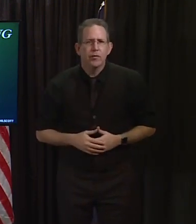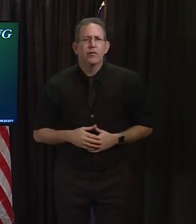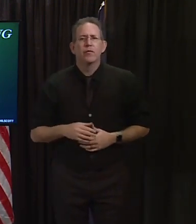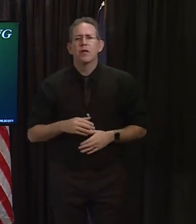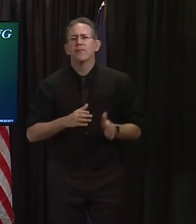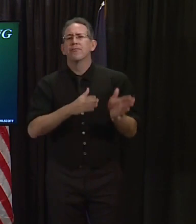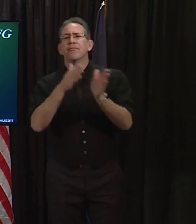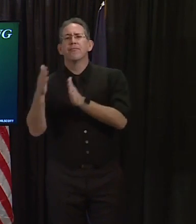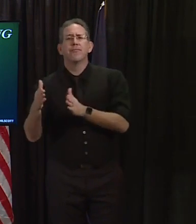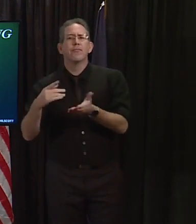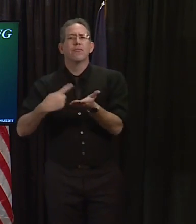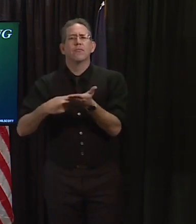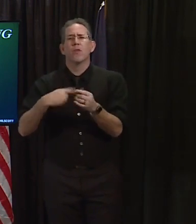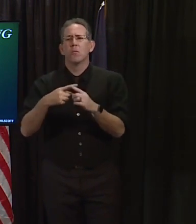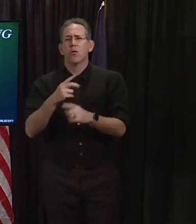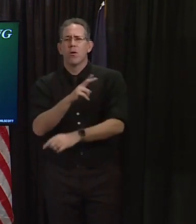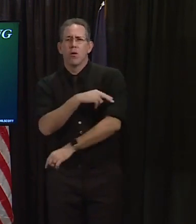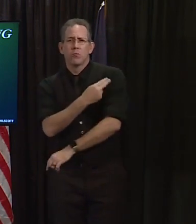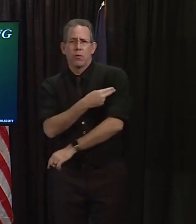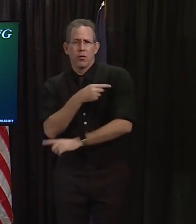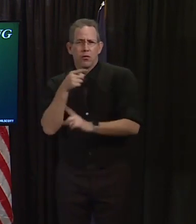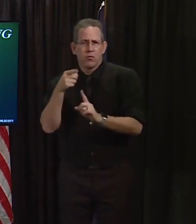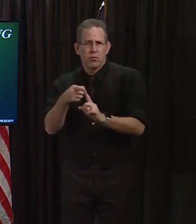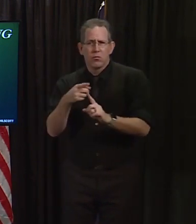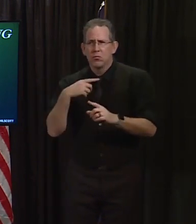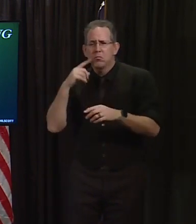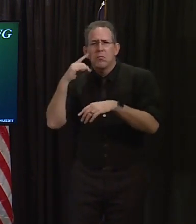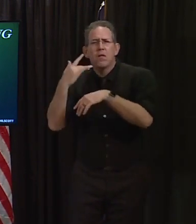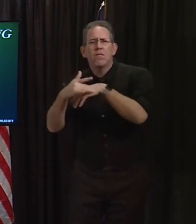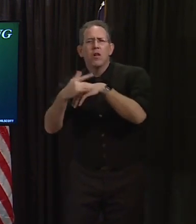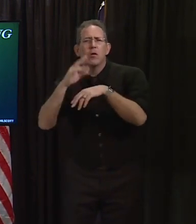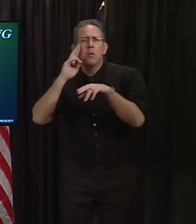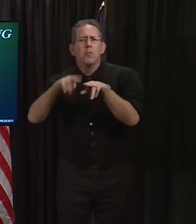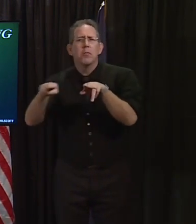closely. We continue to support hospitals with, with staff through a